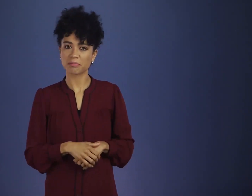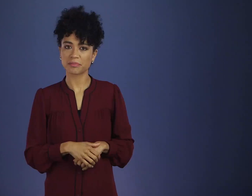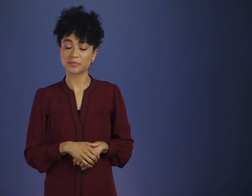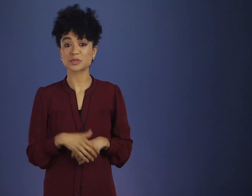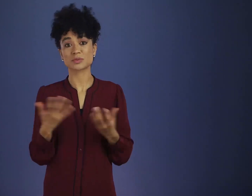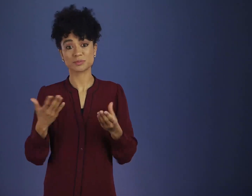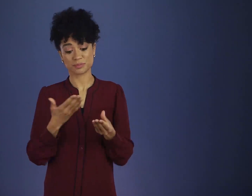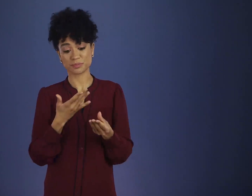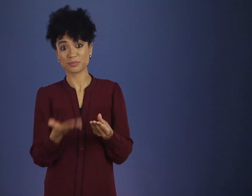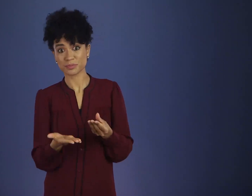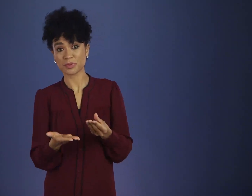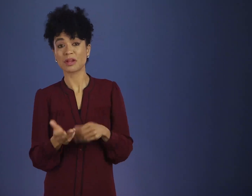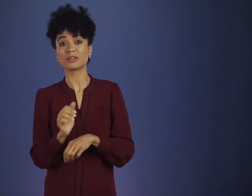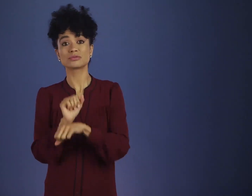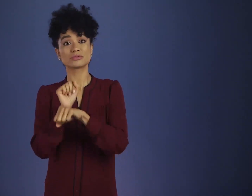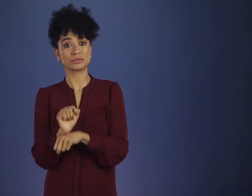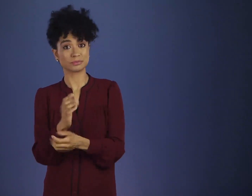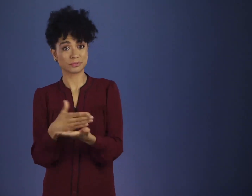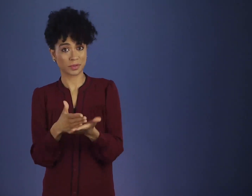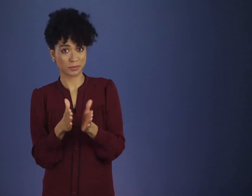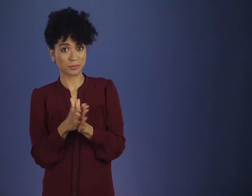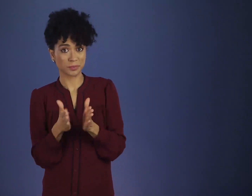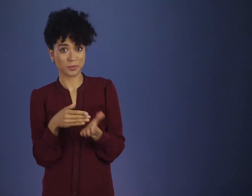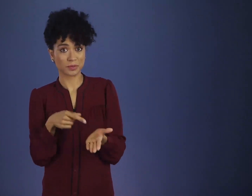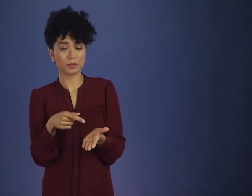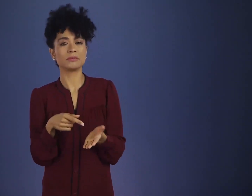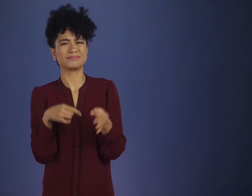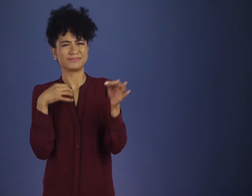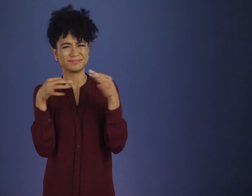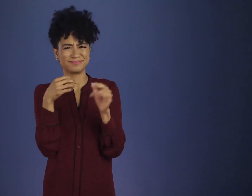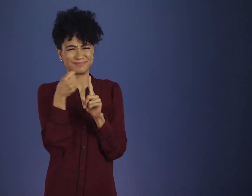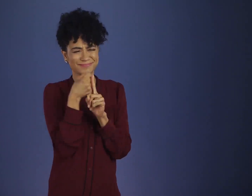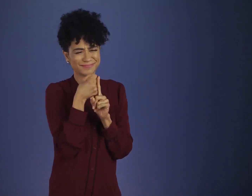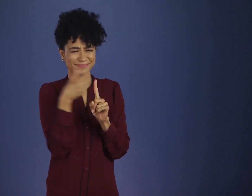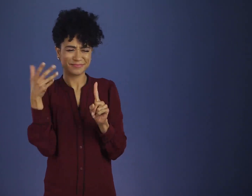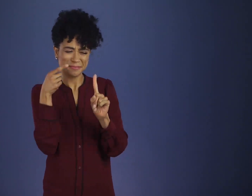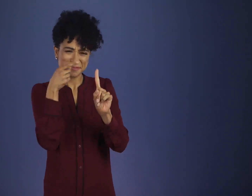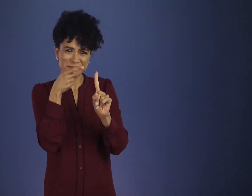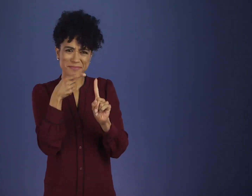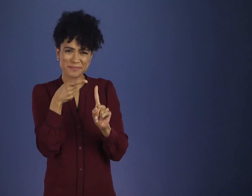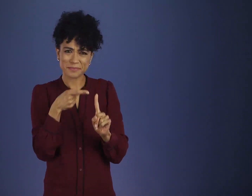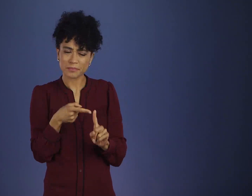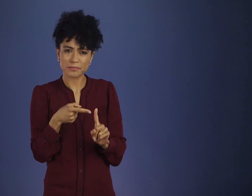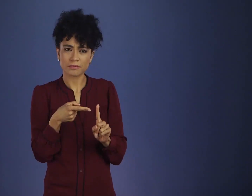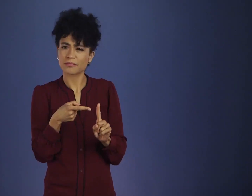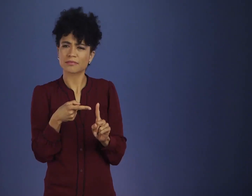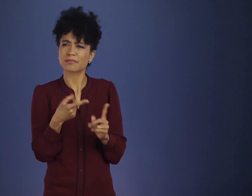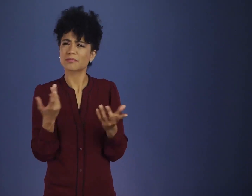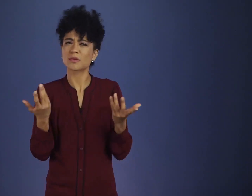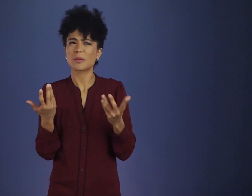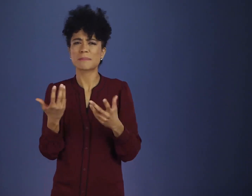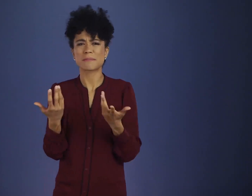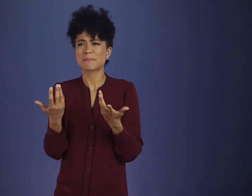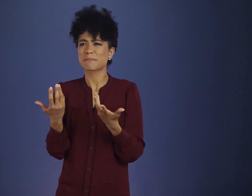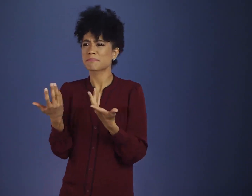The Tradition section of this volume portrays in some detail the experience which finally produced the Twelve Traditions